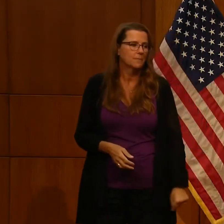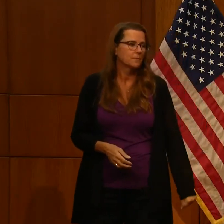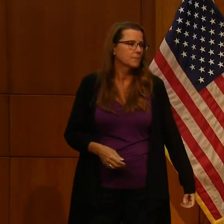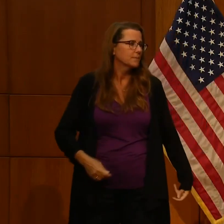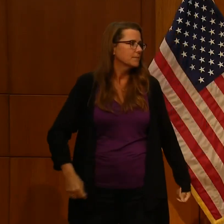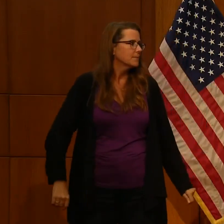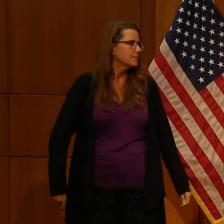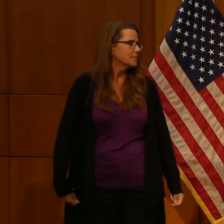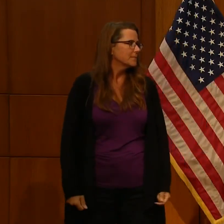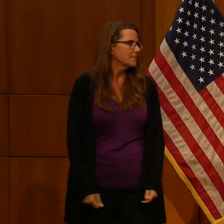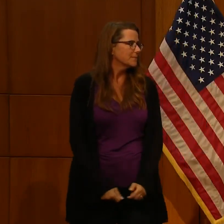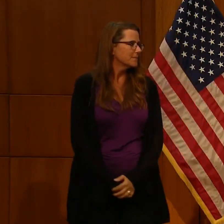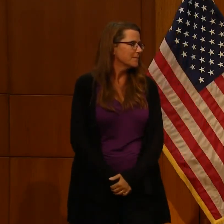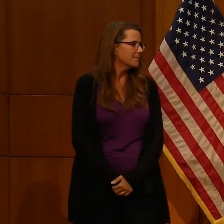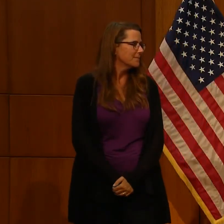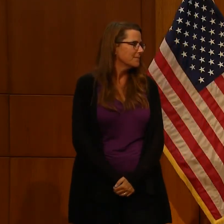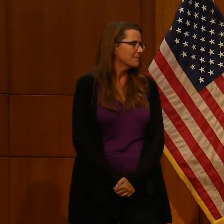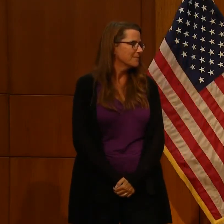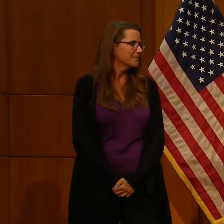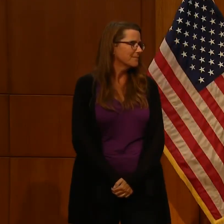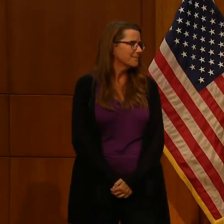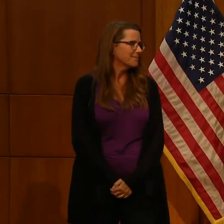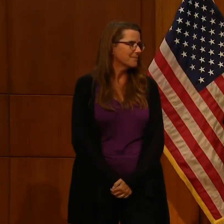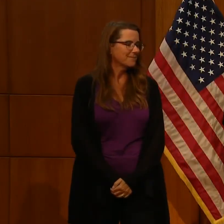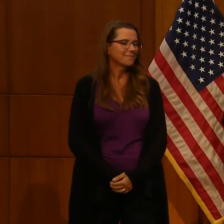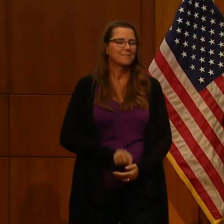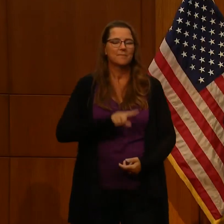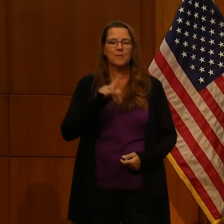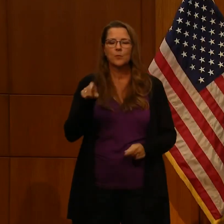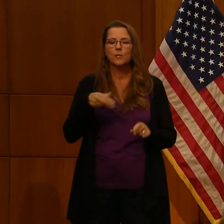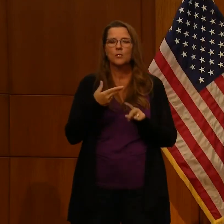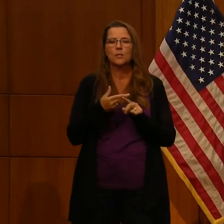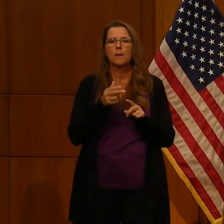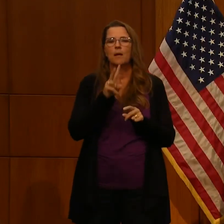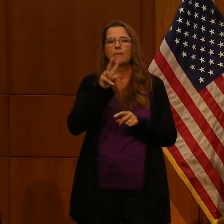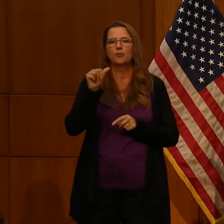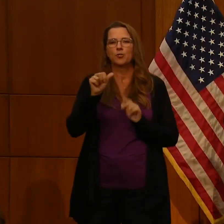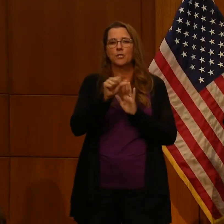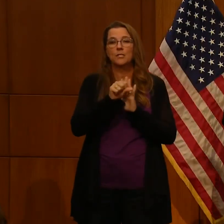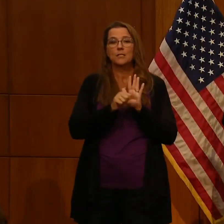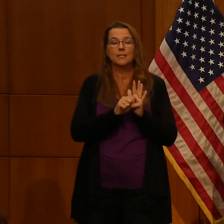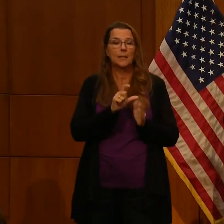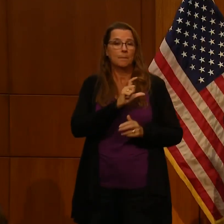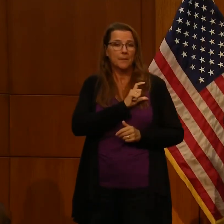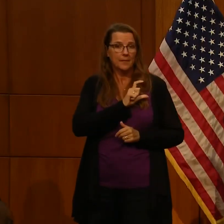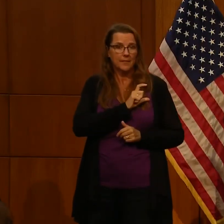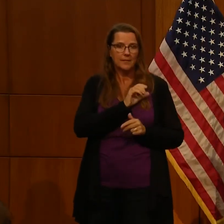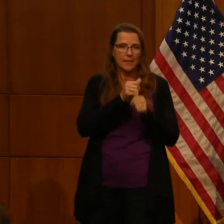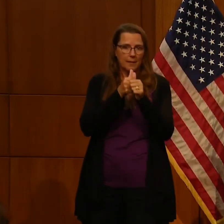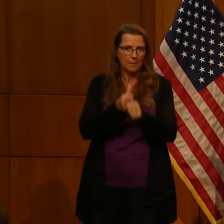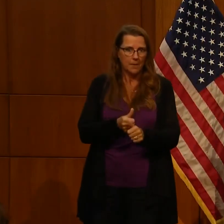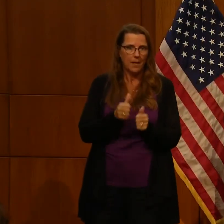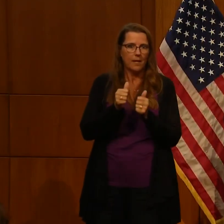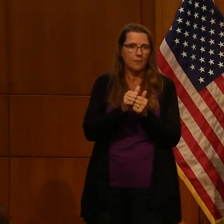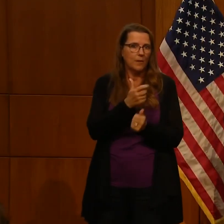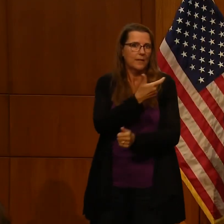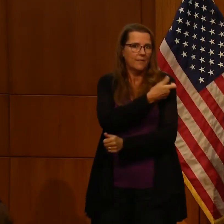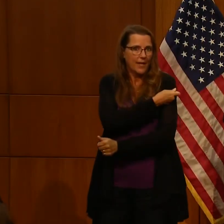HERE. BUT IF IT'S OKAY TO ADDRESS THAT, THANK YOU, PATRICK. THANKS, BRIAN. IT